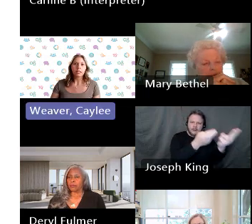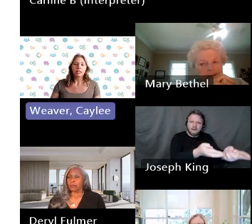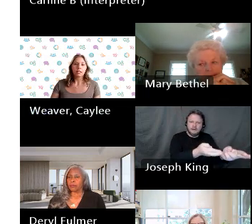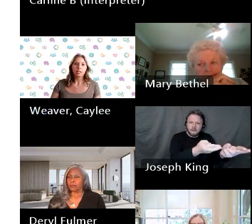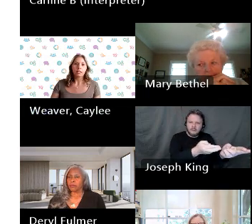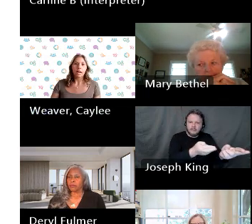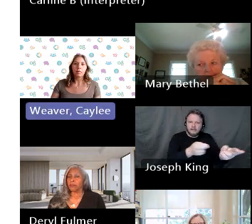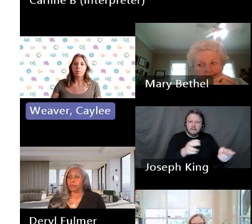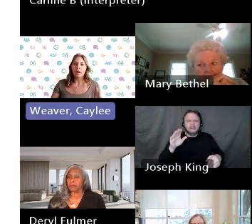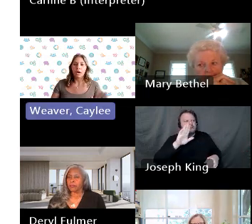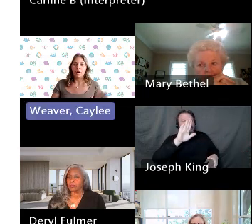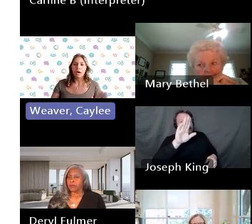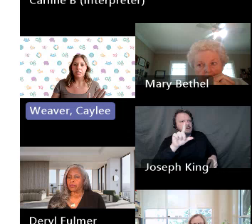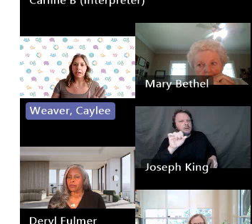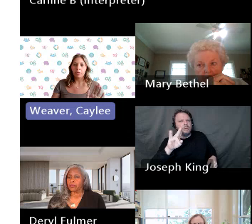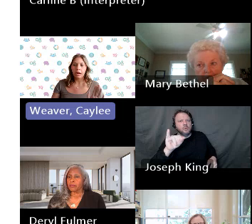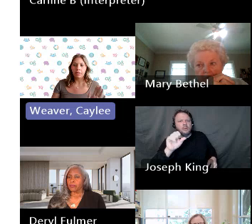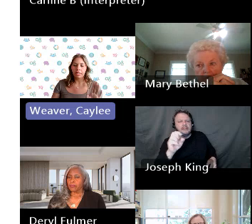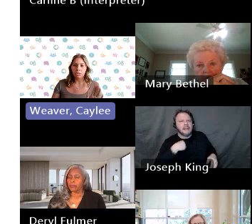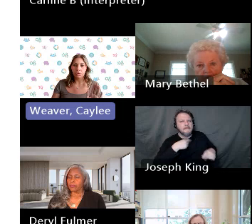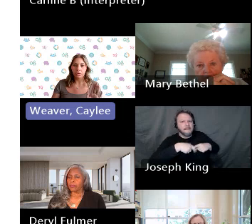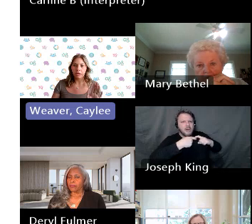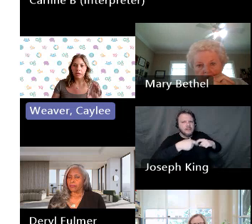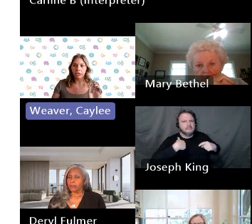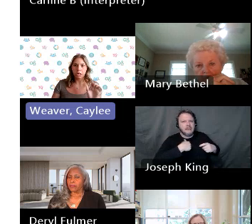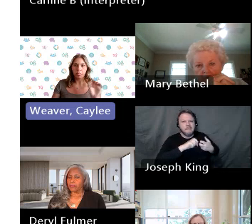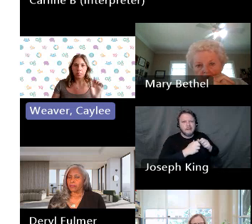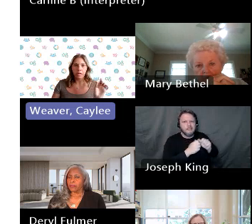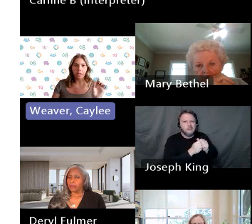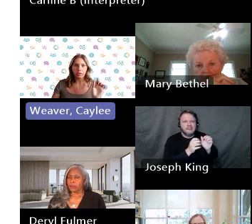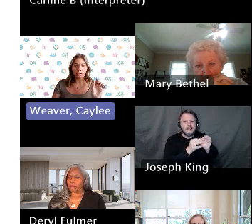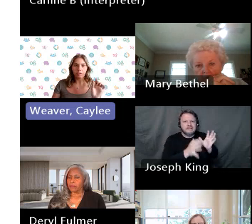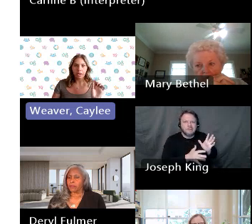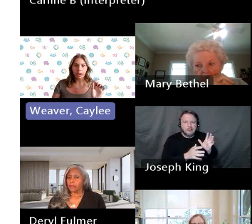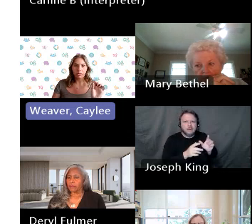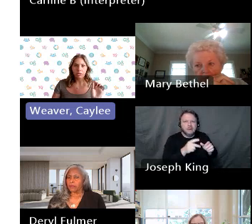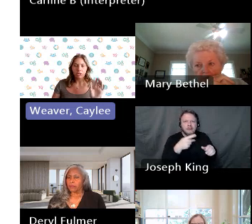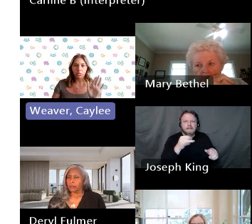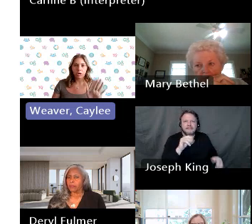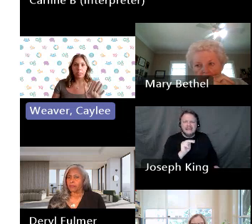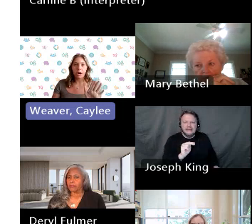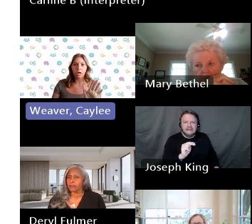recommendations and we also, yeah. Louise, I'm gonna pause for a second. We're having issues with the interpreter pinning right now,